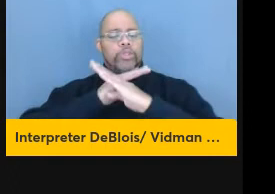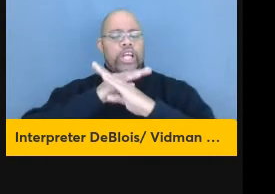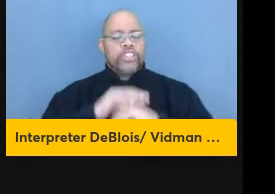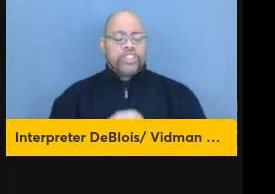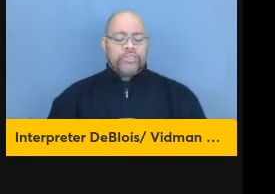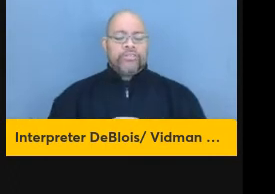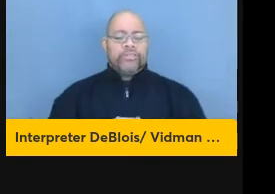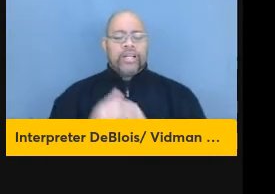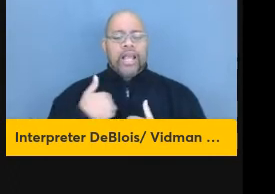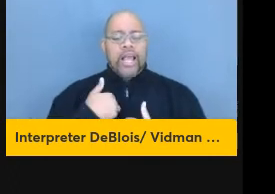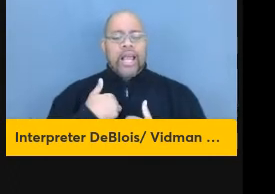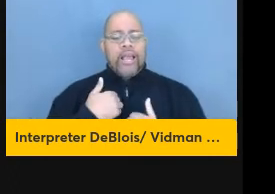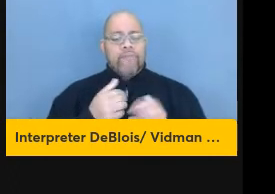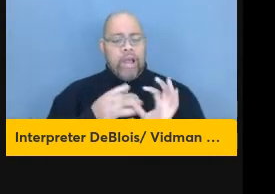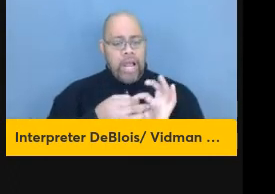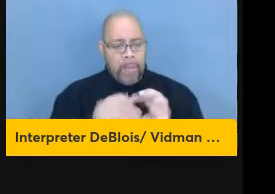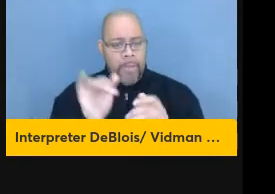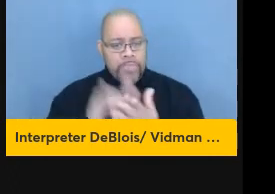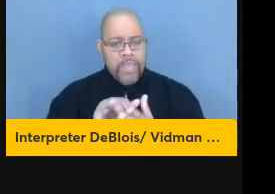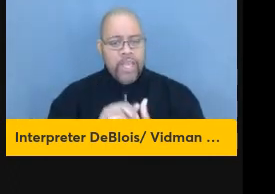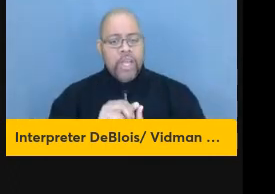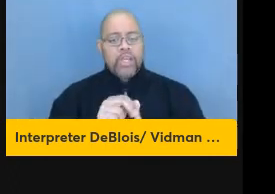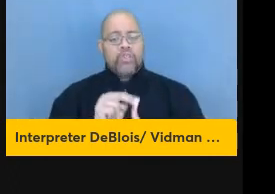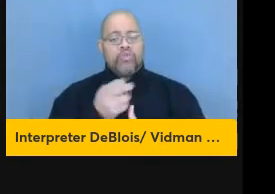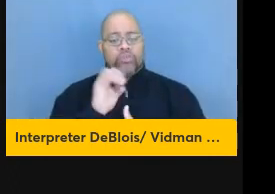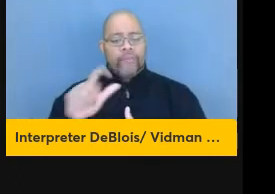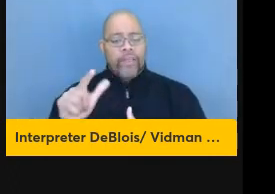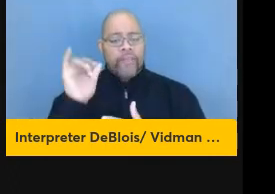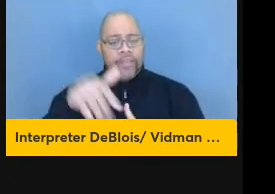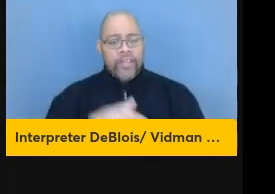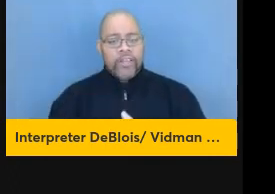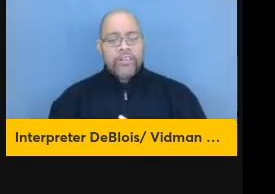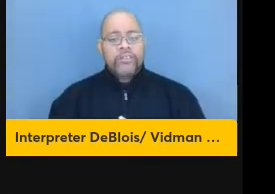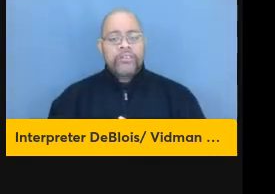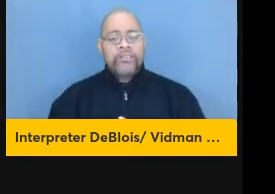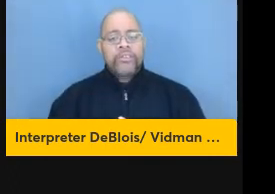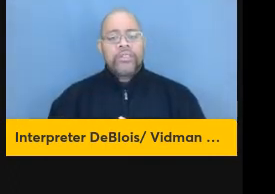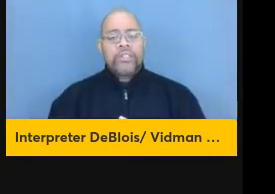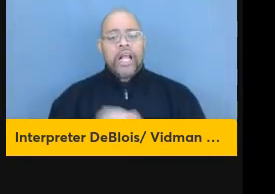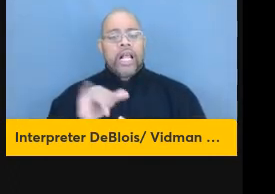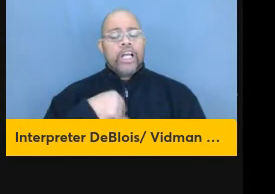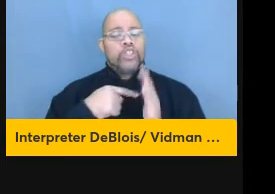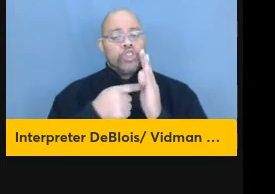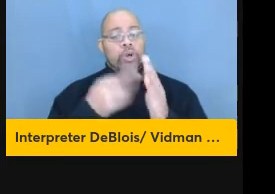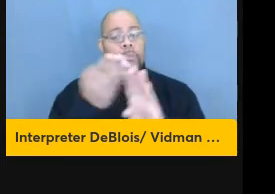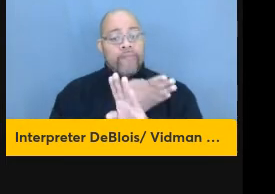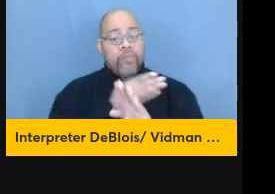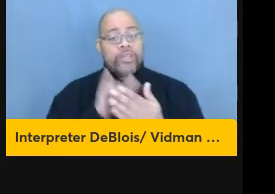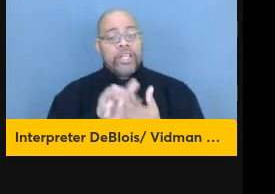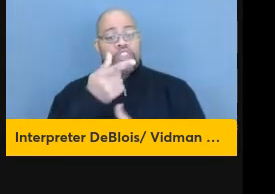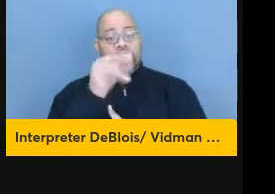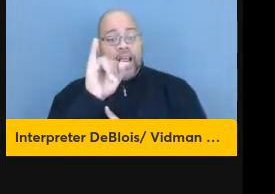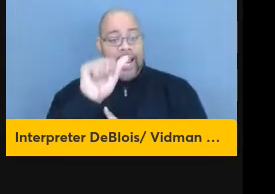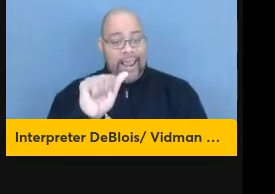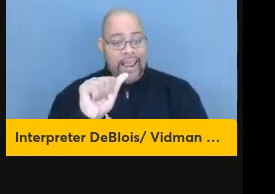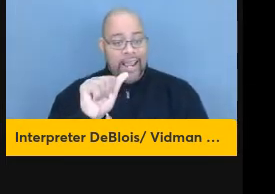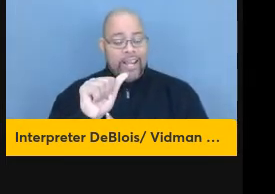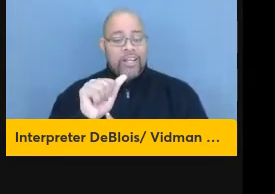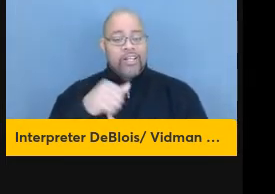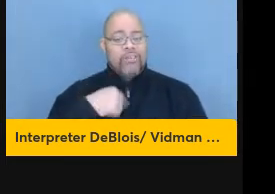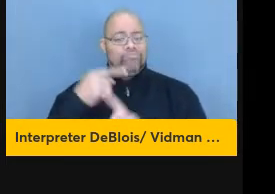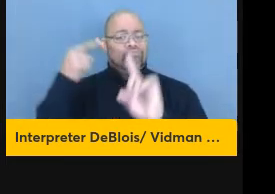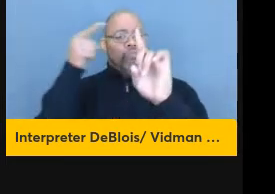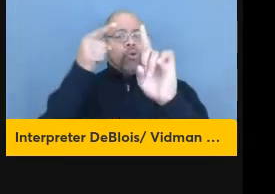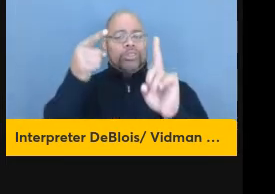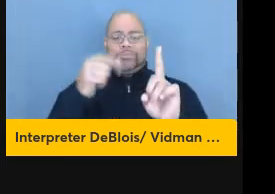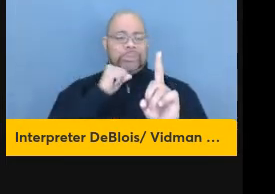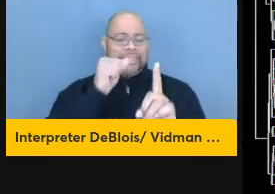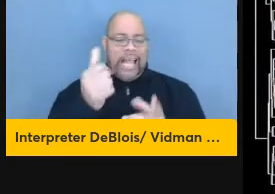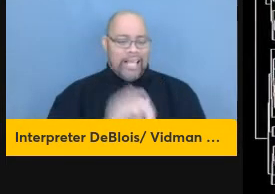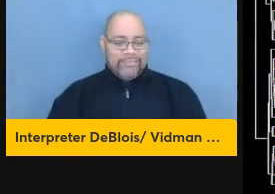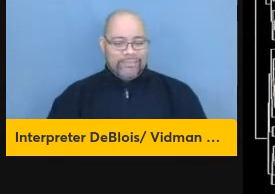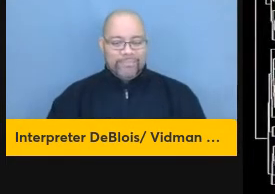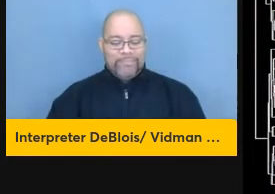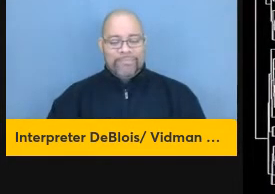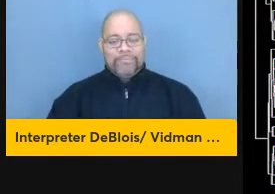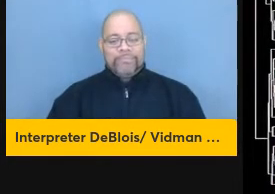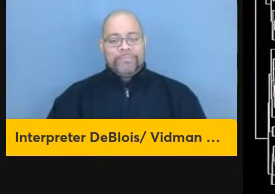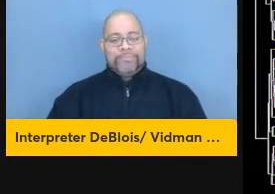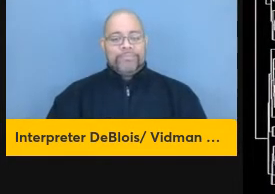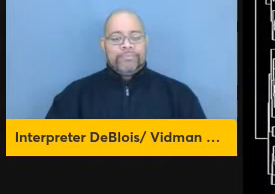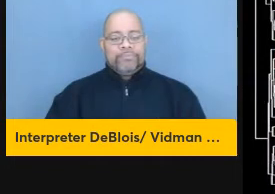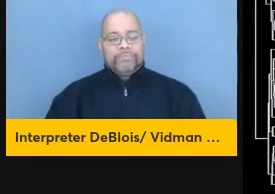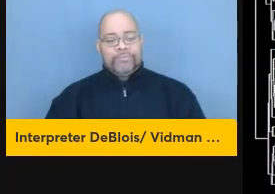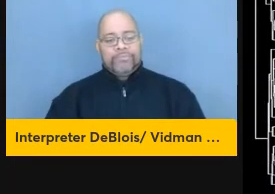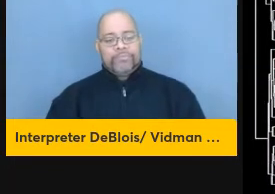got complement their neutrophil, there, etc. And like I showed you before, the GI a, our gold standard was not. And so trying